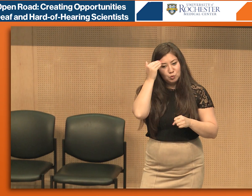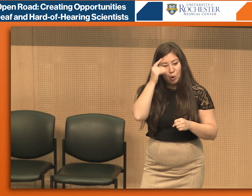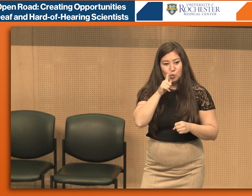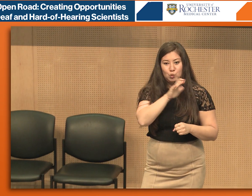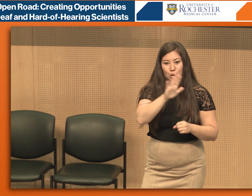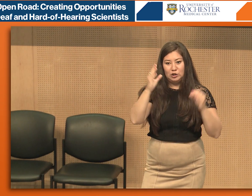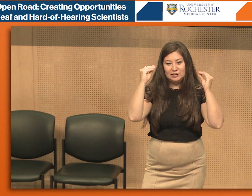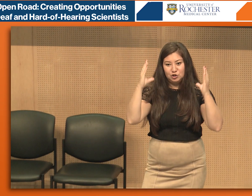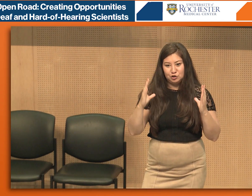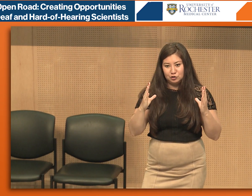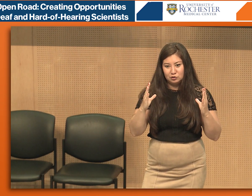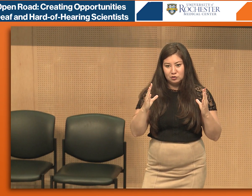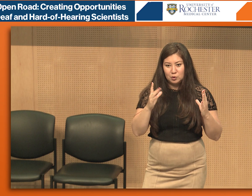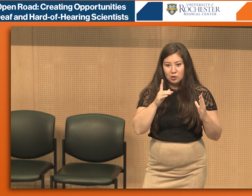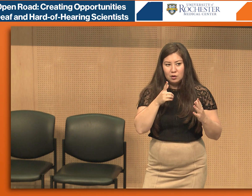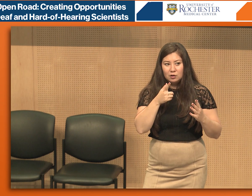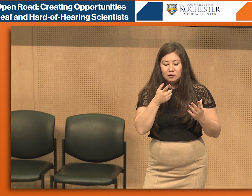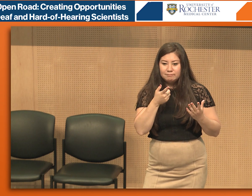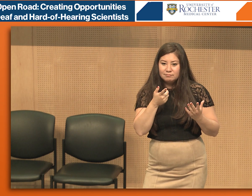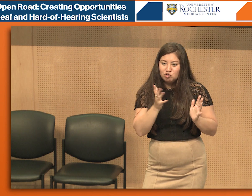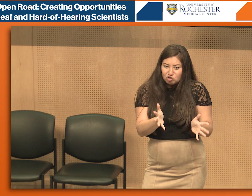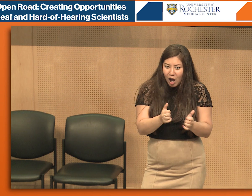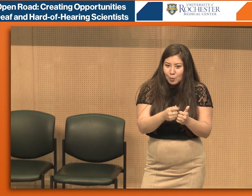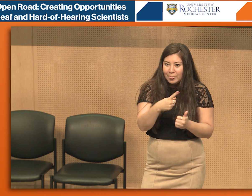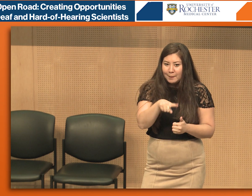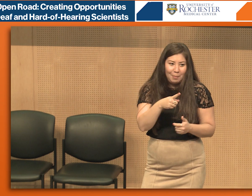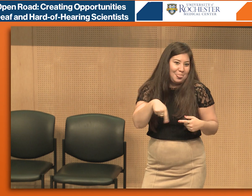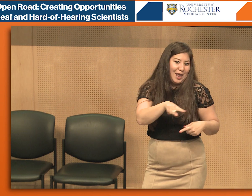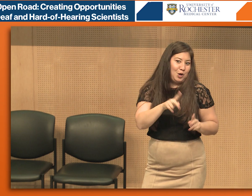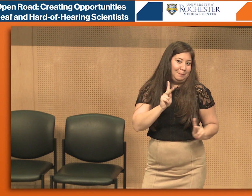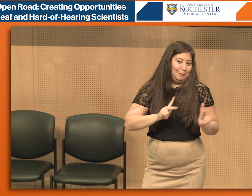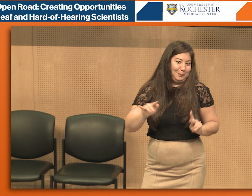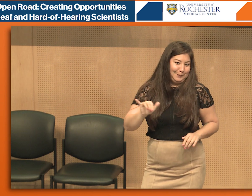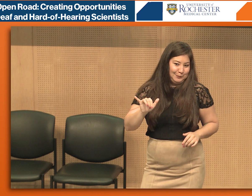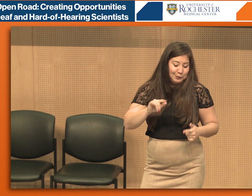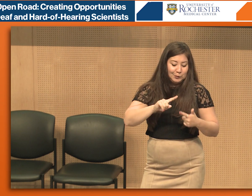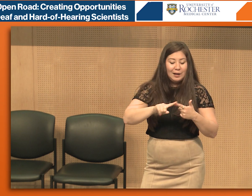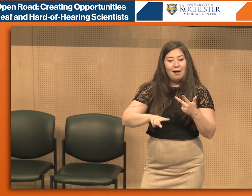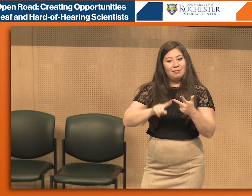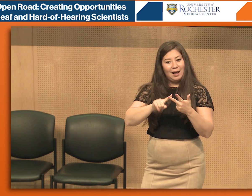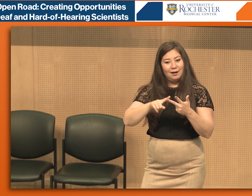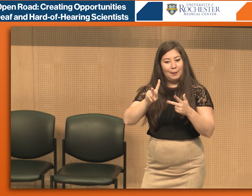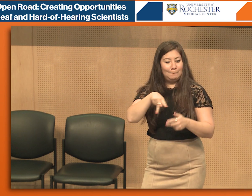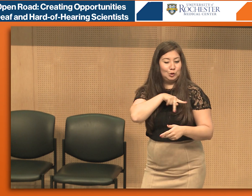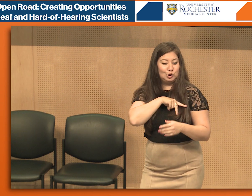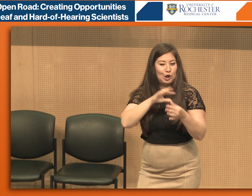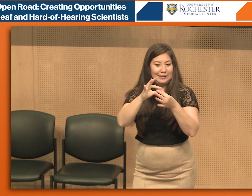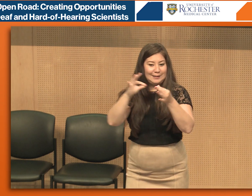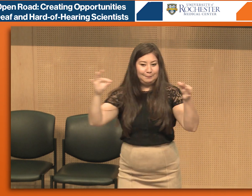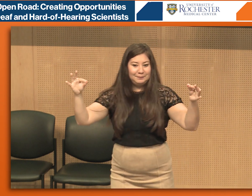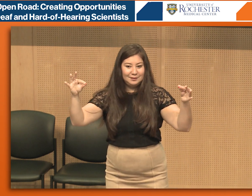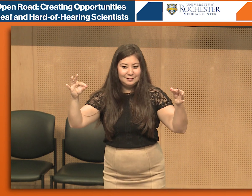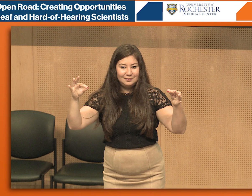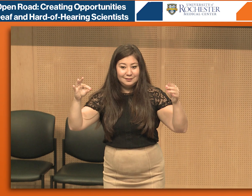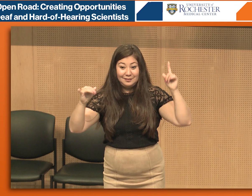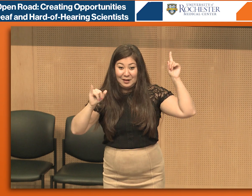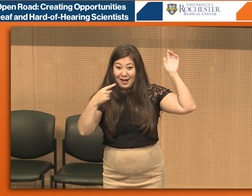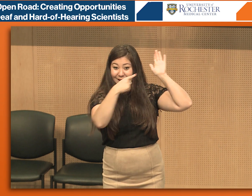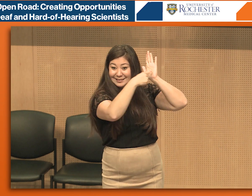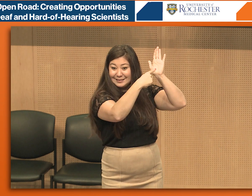So, get to know your professors. Hang out with them. Just chat with them. Have some conversations. They're people, too.